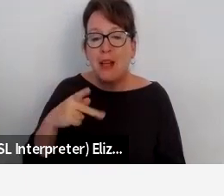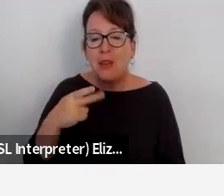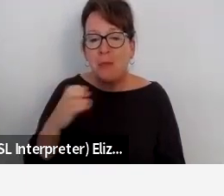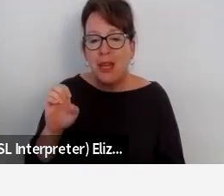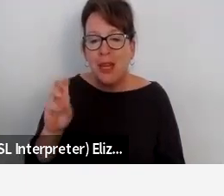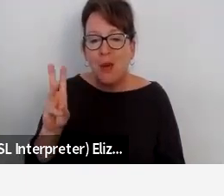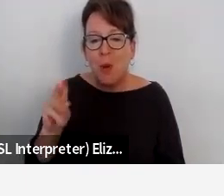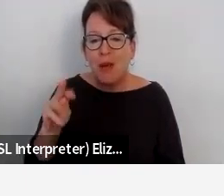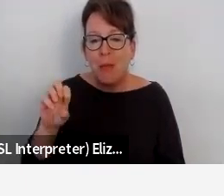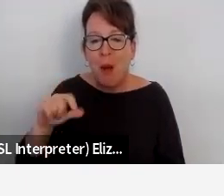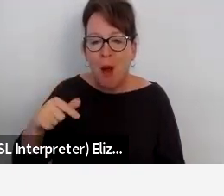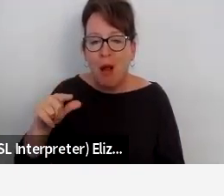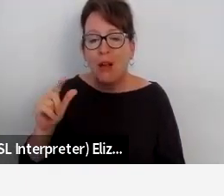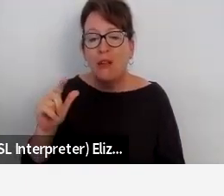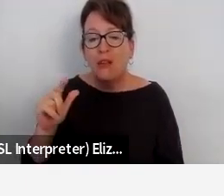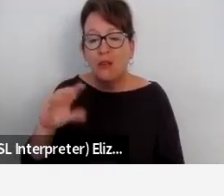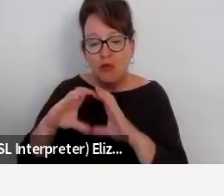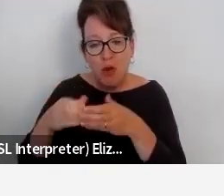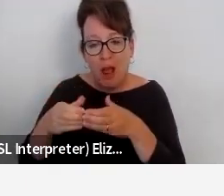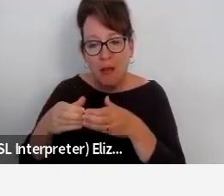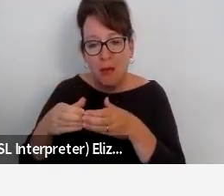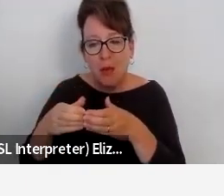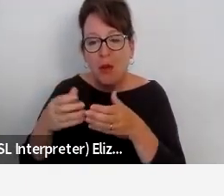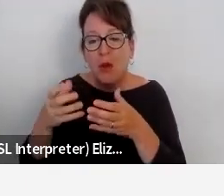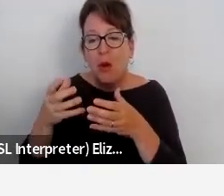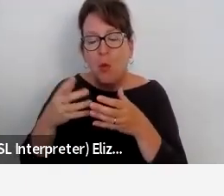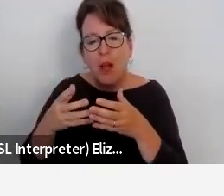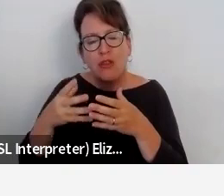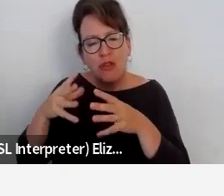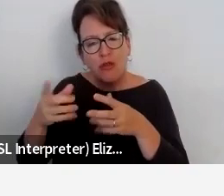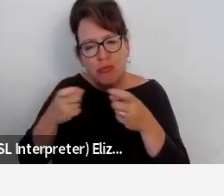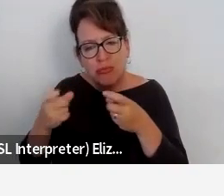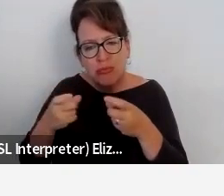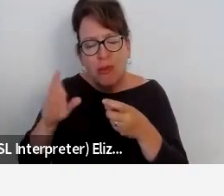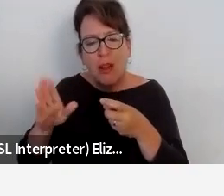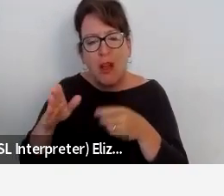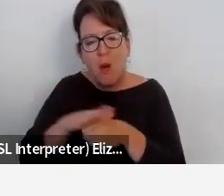that up to date with links to more information. Again, we try to give in our newsletter and